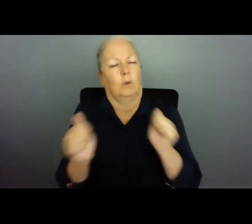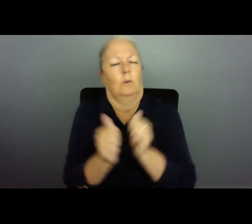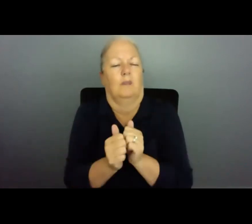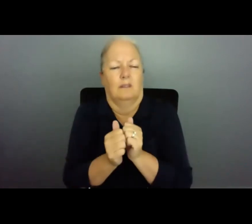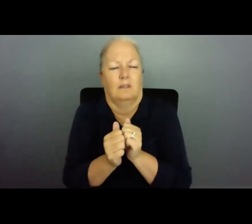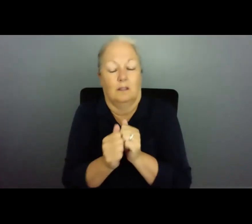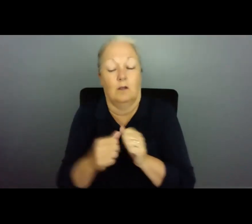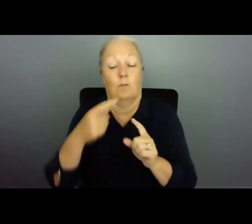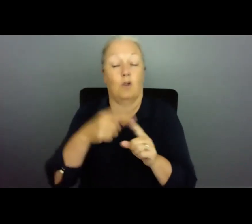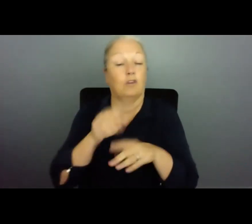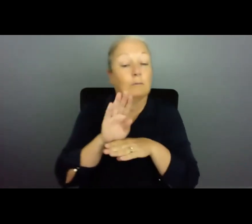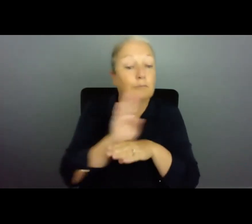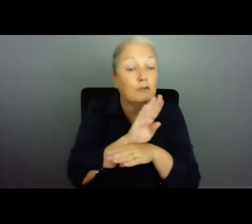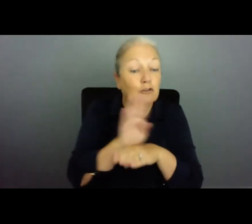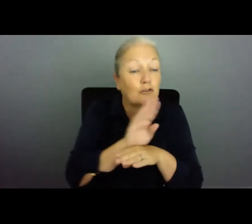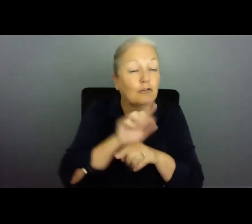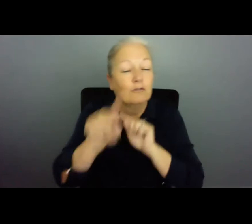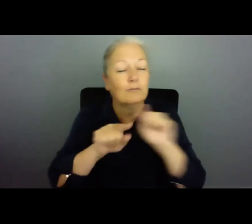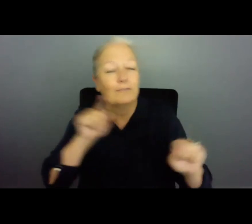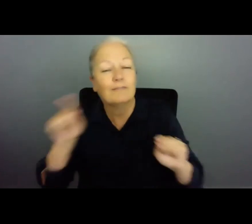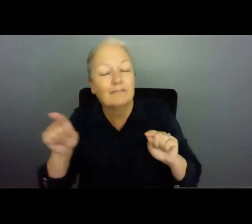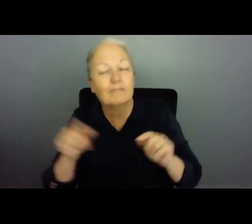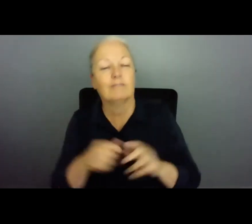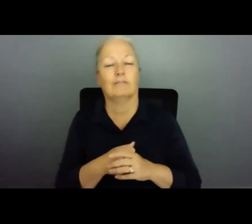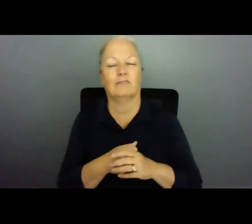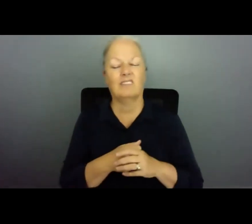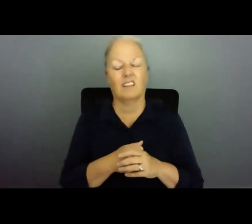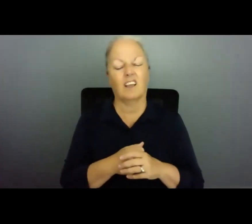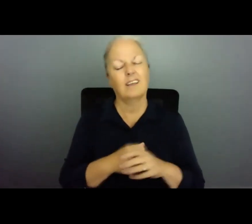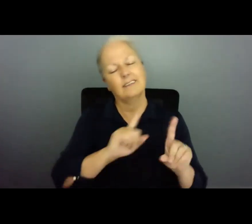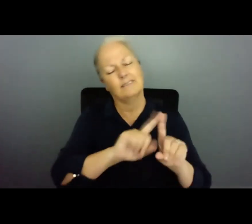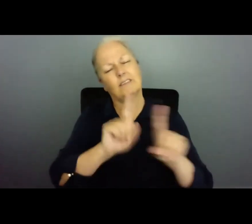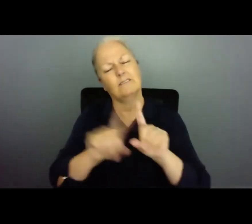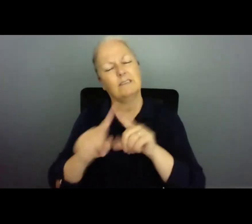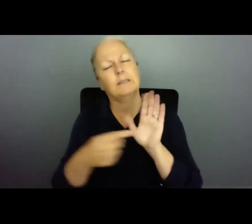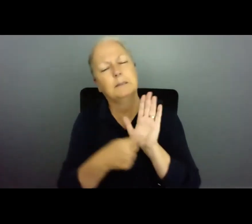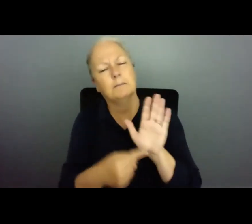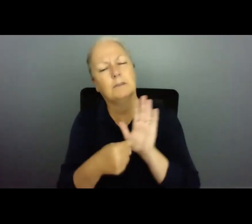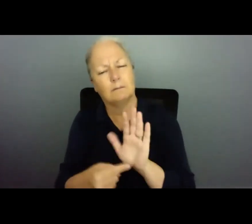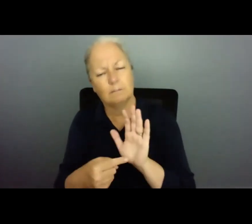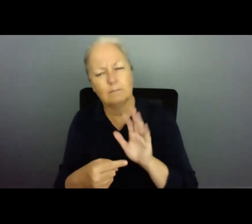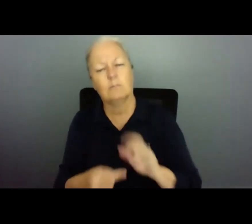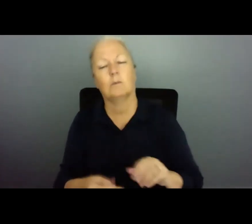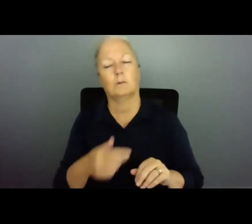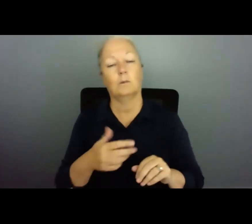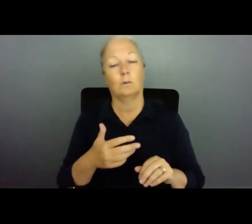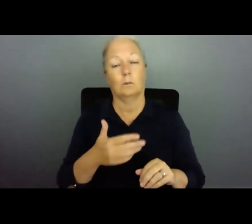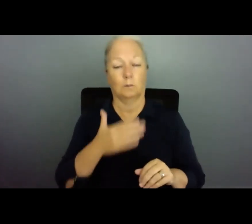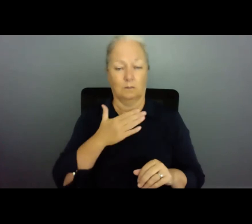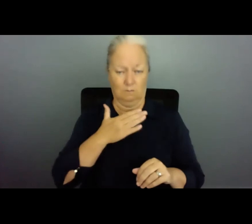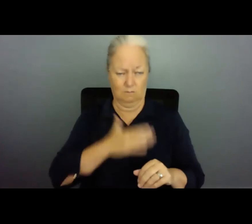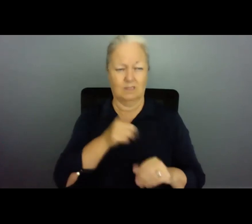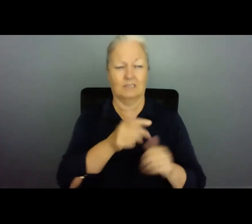dance sports in order to promote inclusion to the wider community